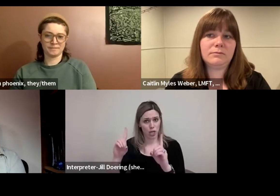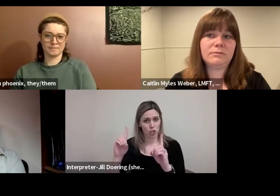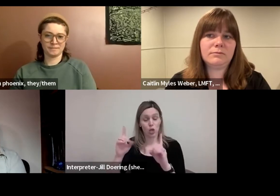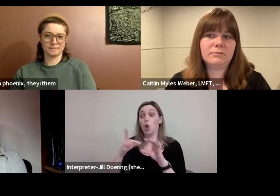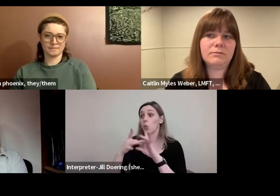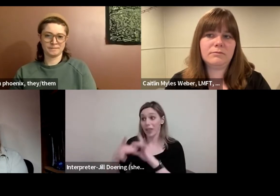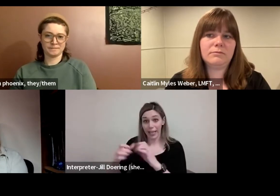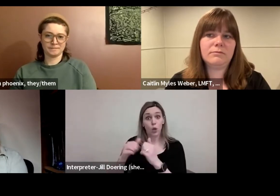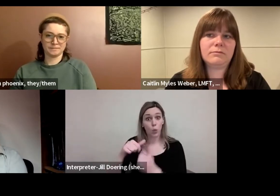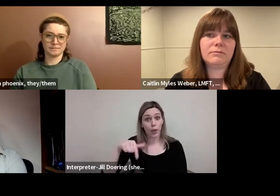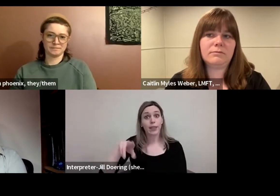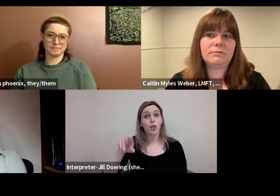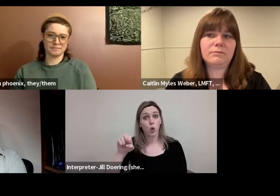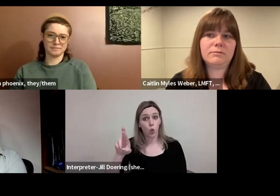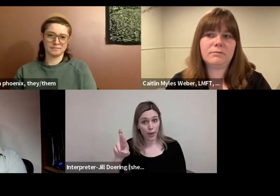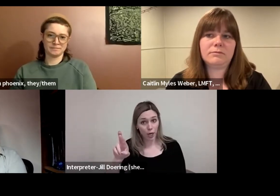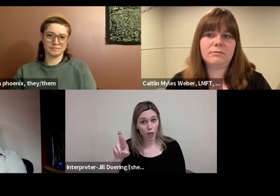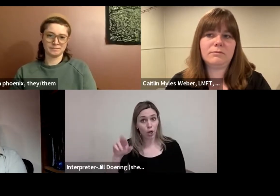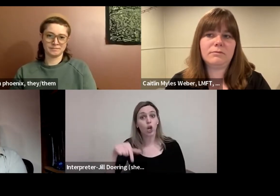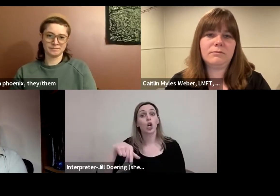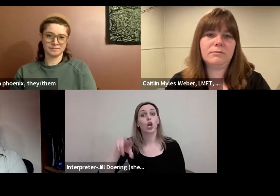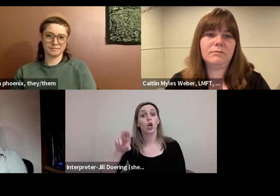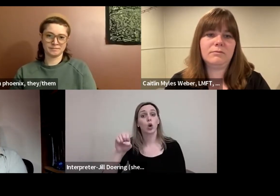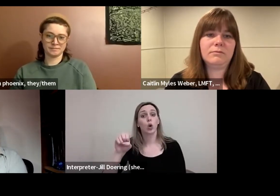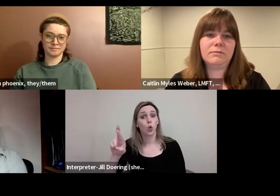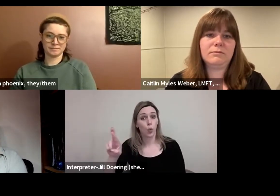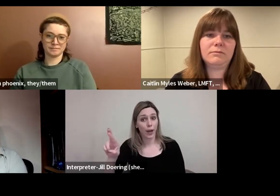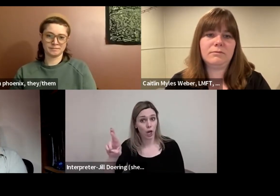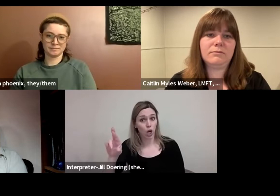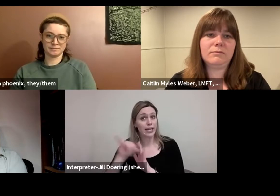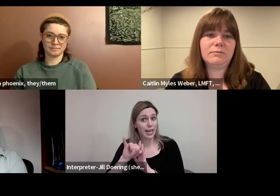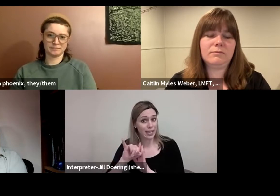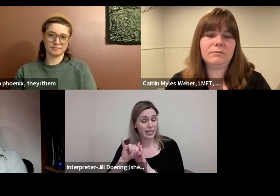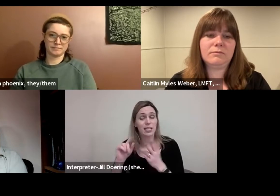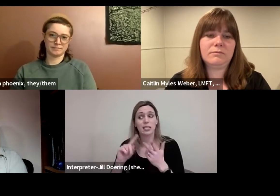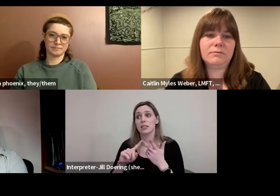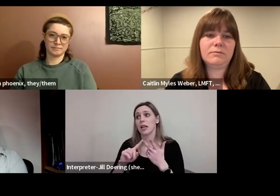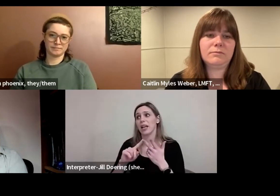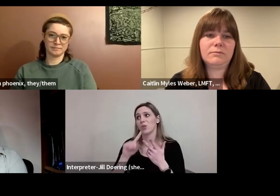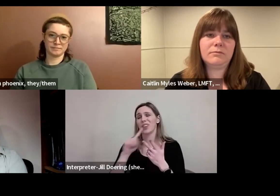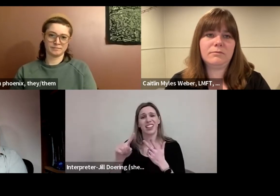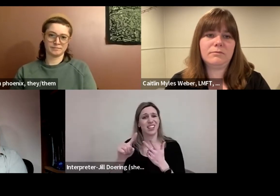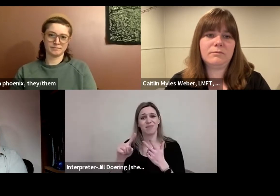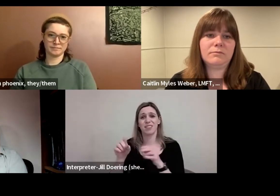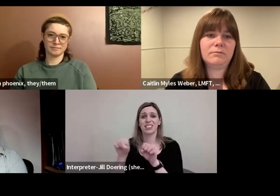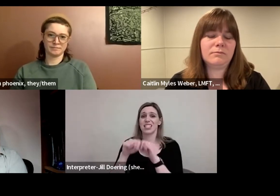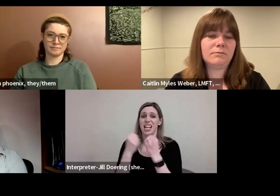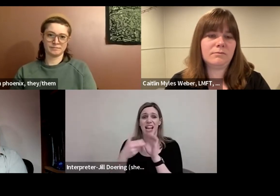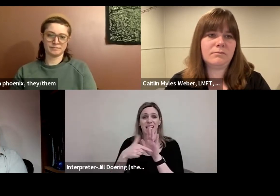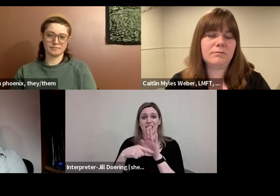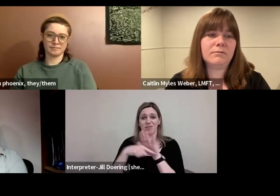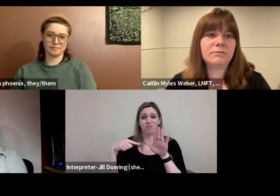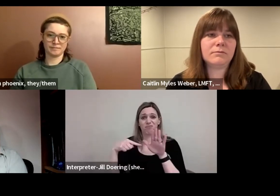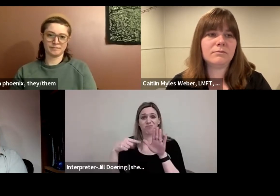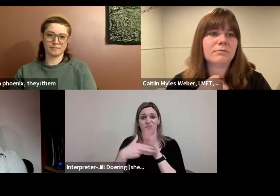queer identities and also societal stigmatization. So that's kind of, if a client...